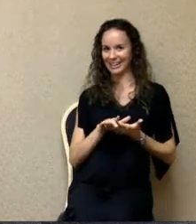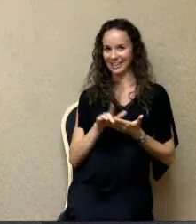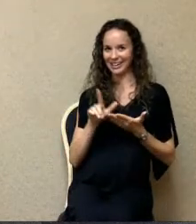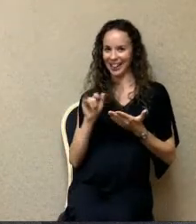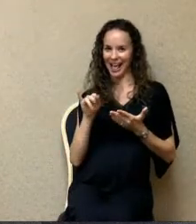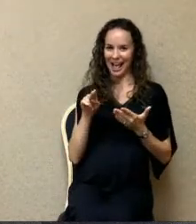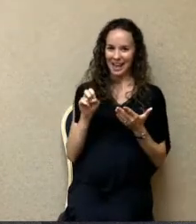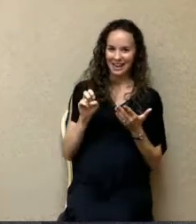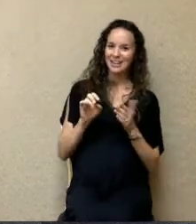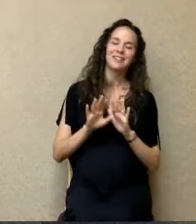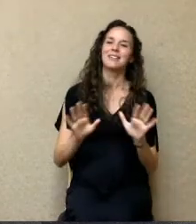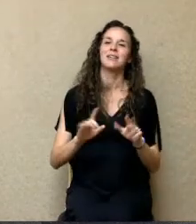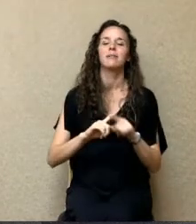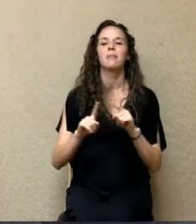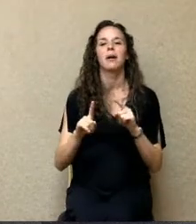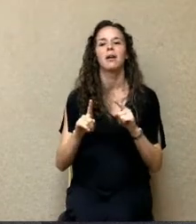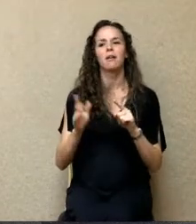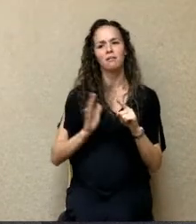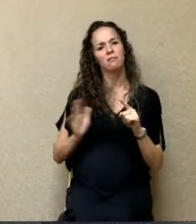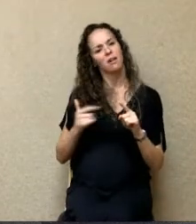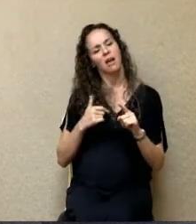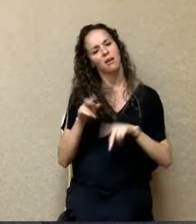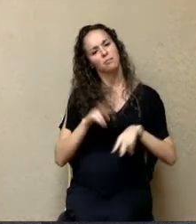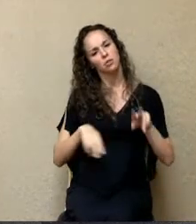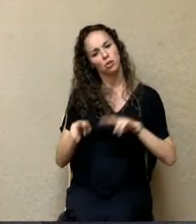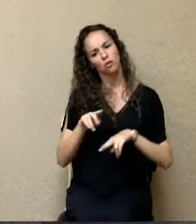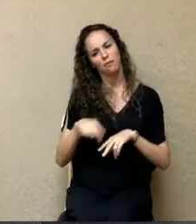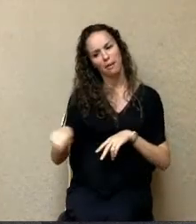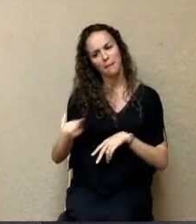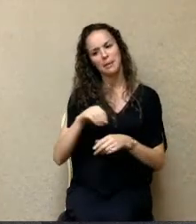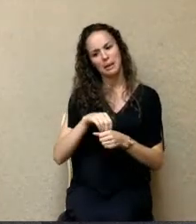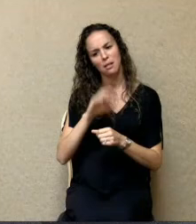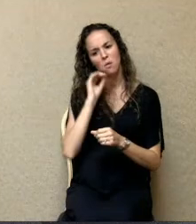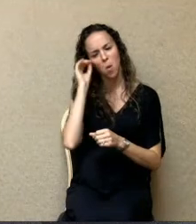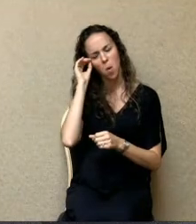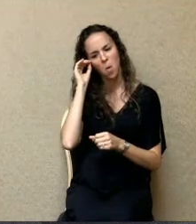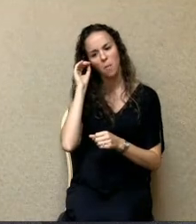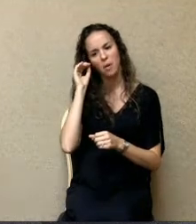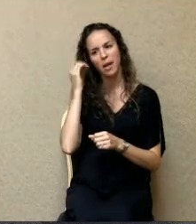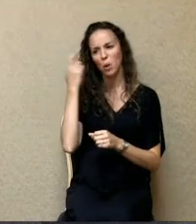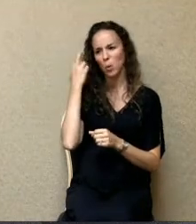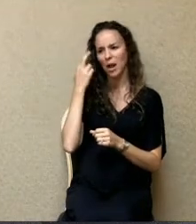found when I observed these particular members in their homes, the things that bothered them, the